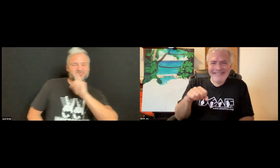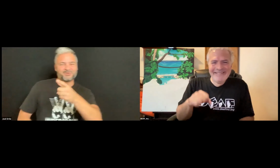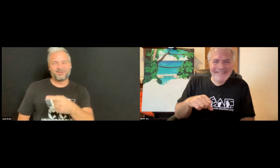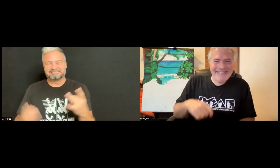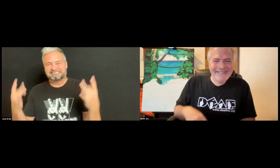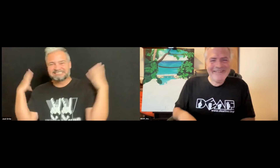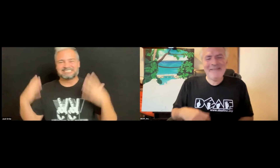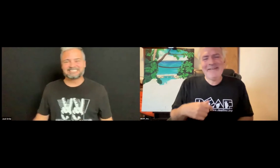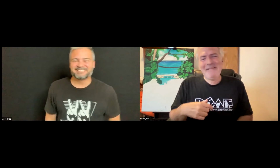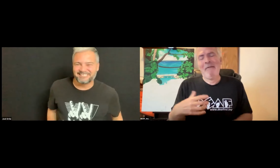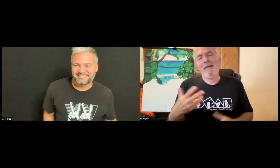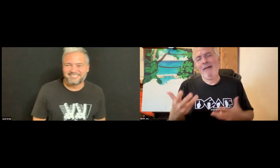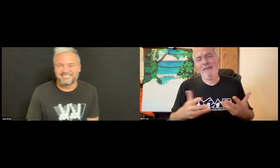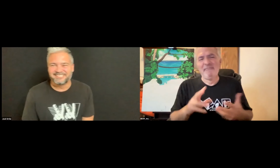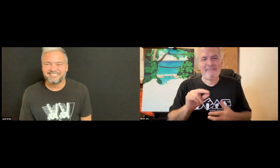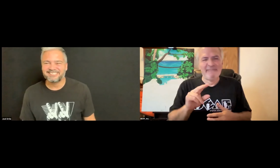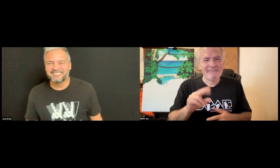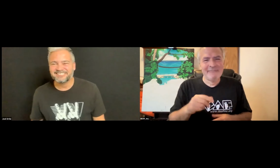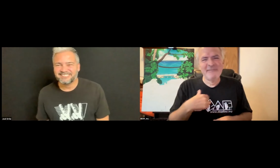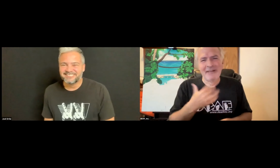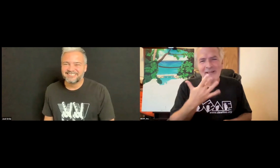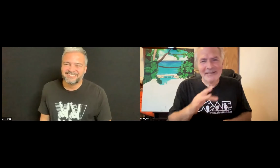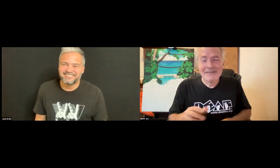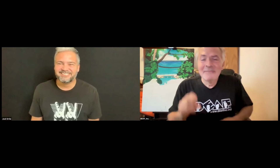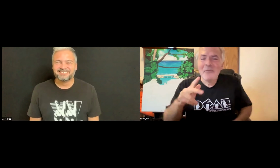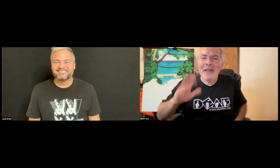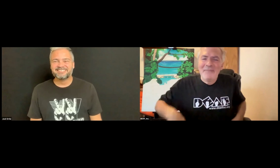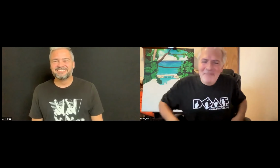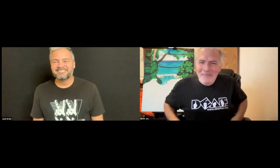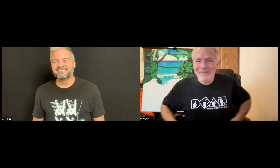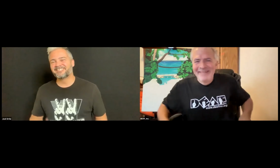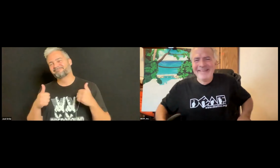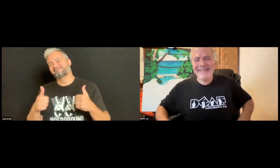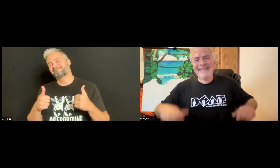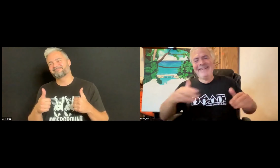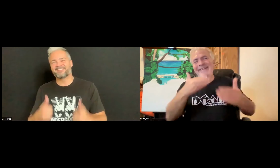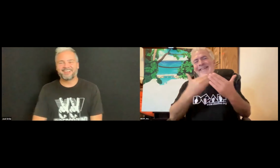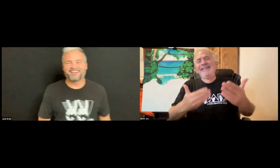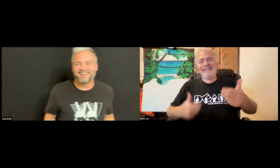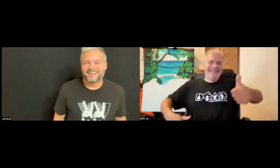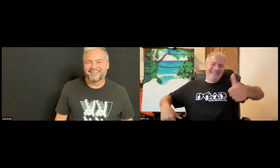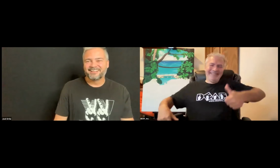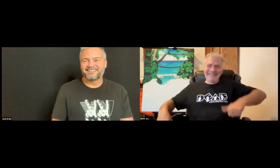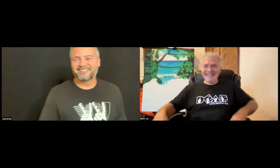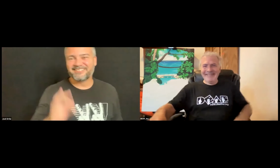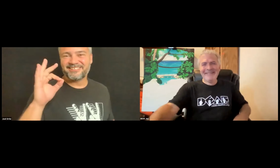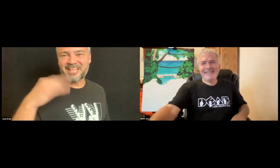Oh! You must be really good, talented golfer! No, I just got lucky. Anyways -